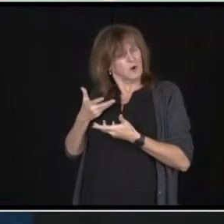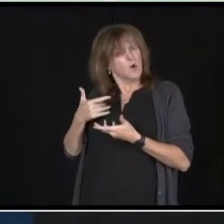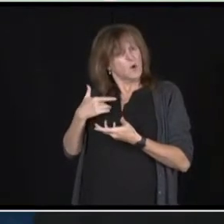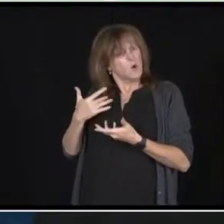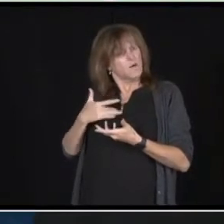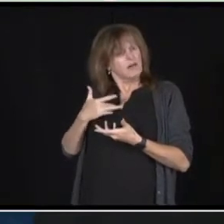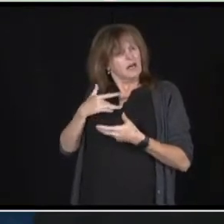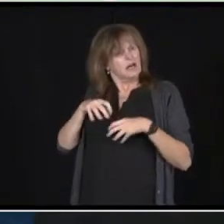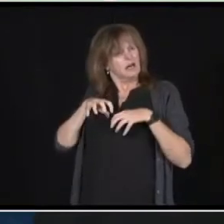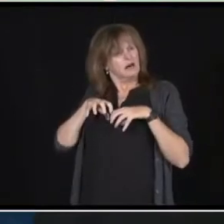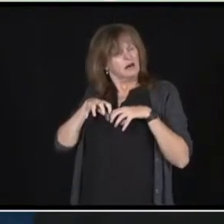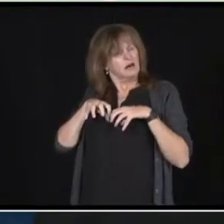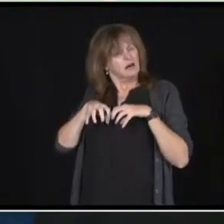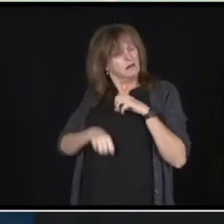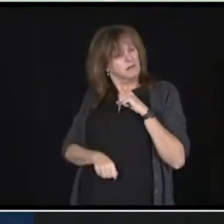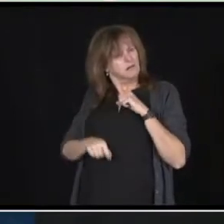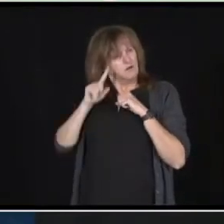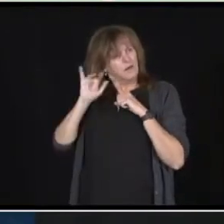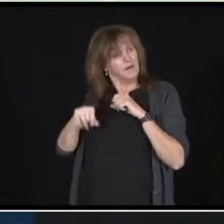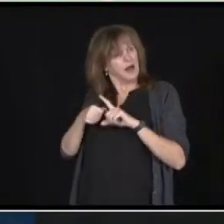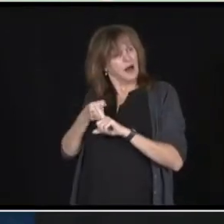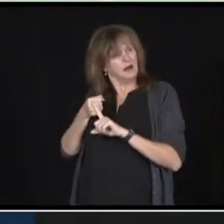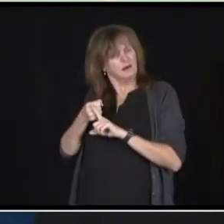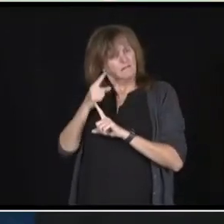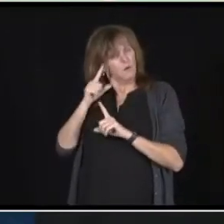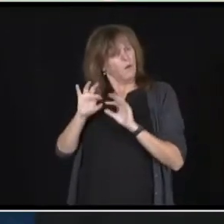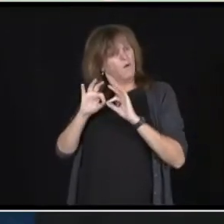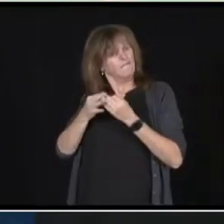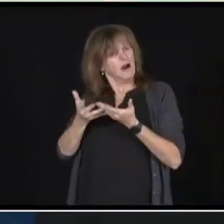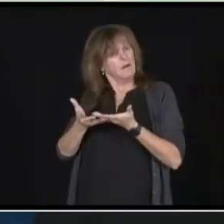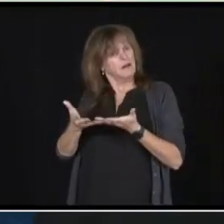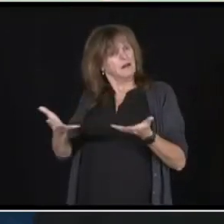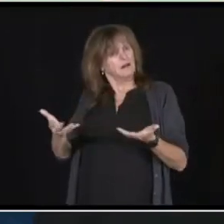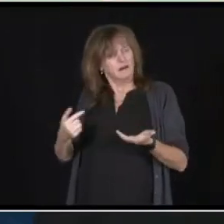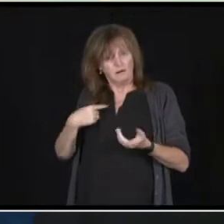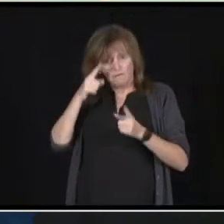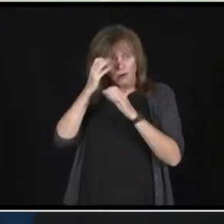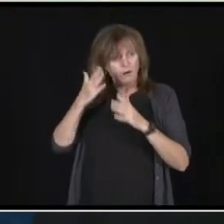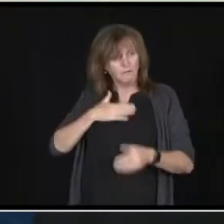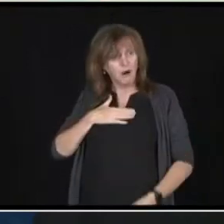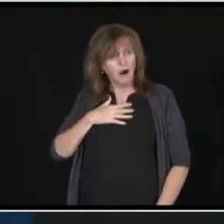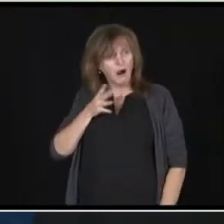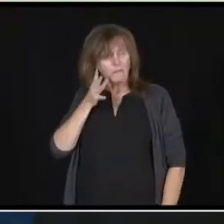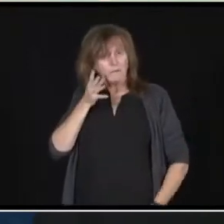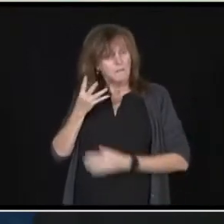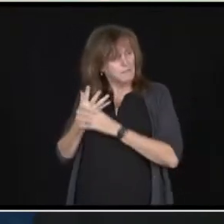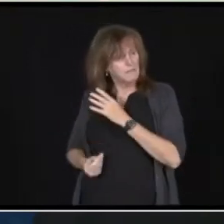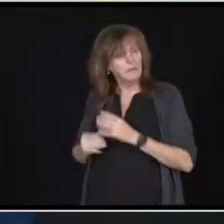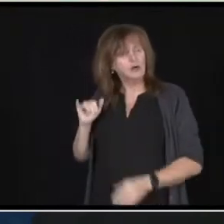I talked to him numerous times over the weekend. My heart breaks for him. My heart breaks for all families.